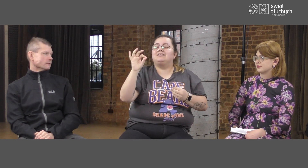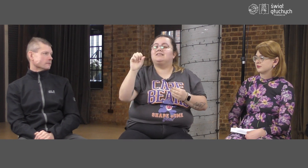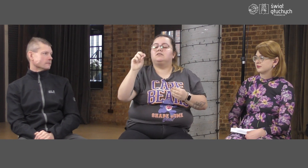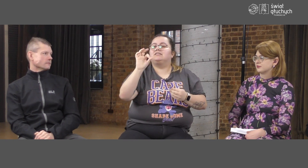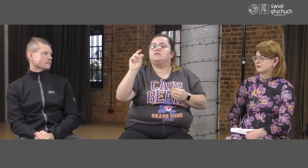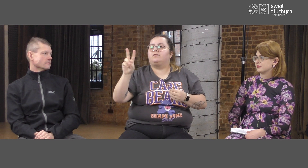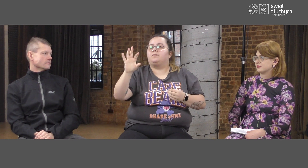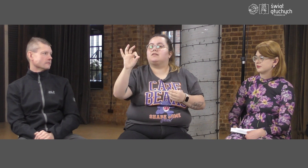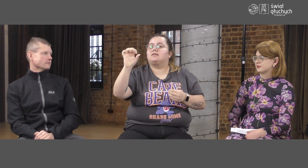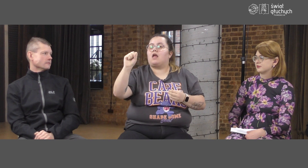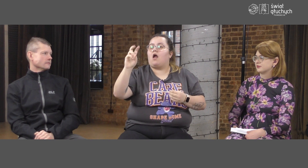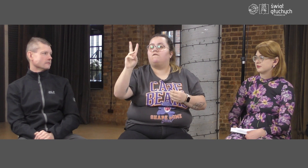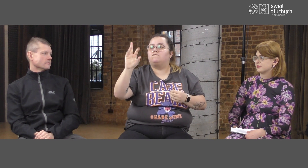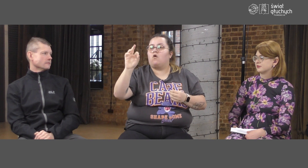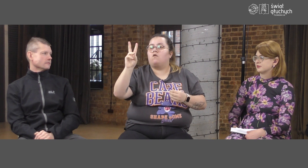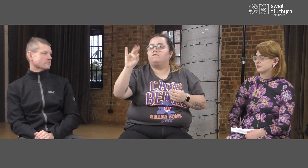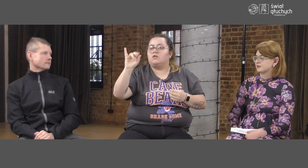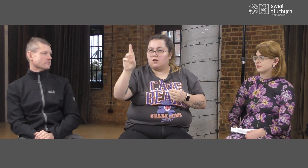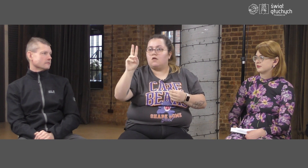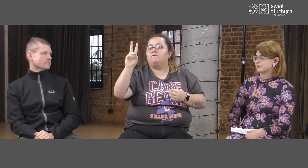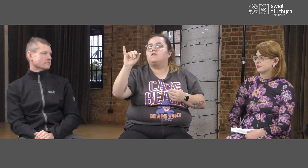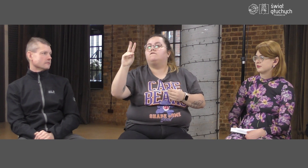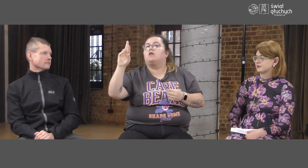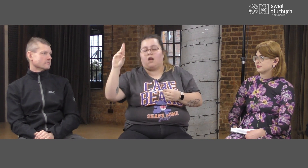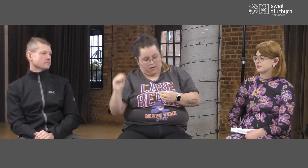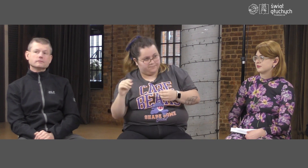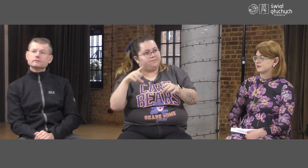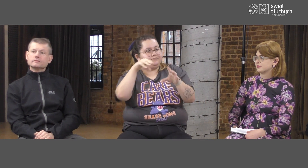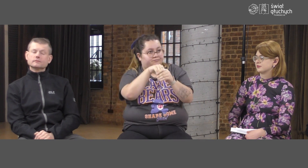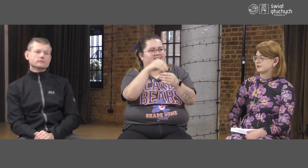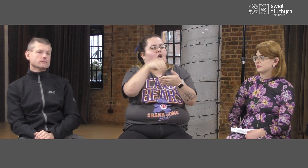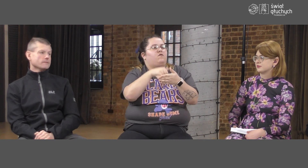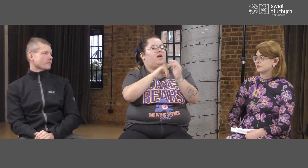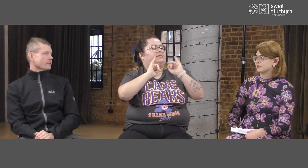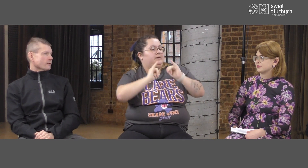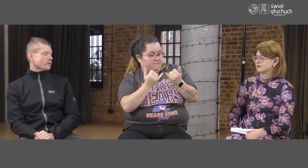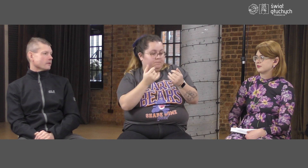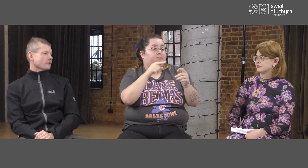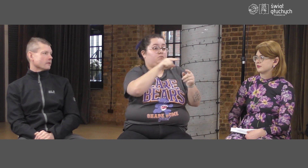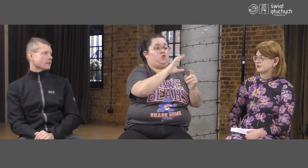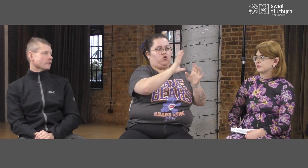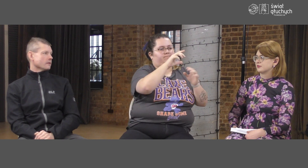Etiquette. Deaf behavior in Deaf culture.